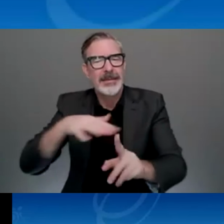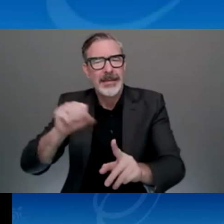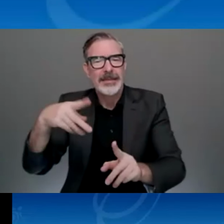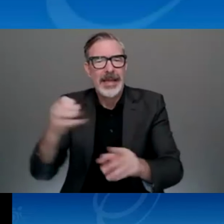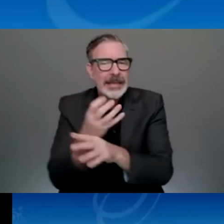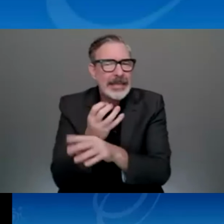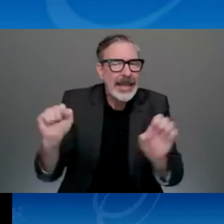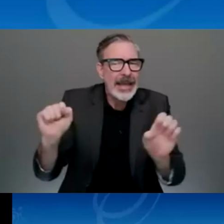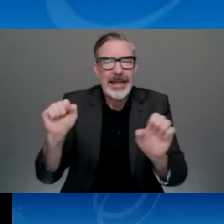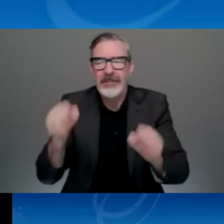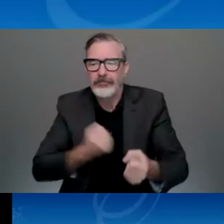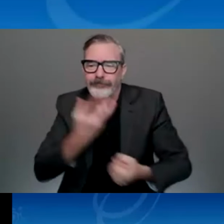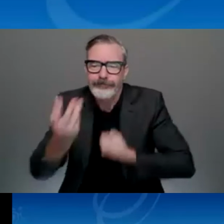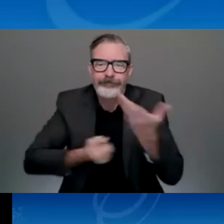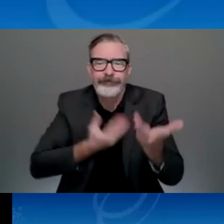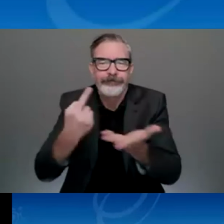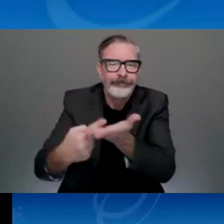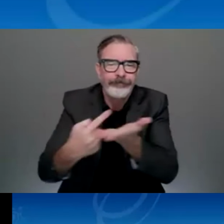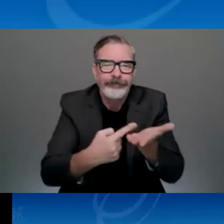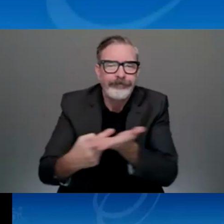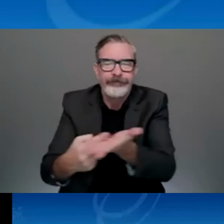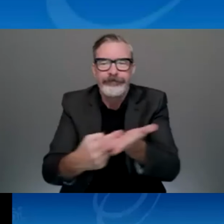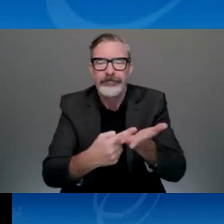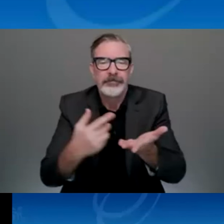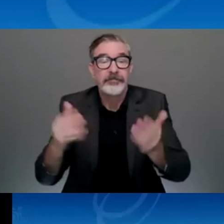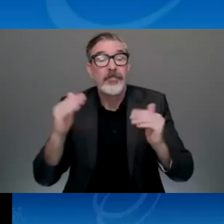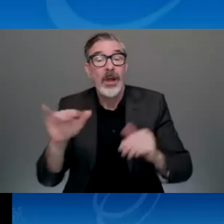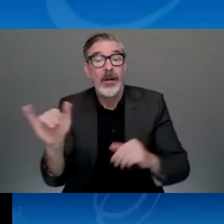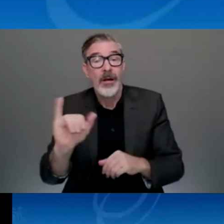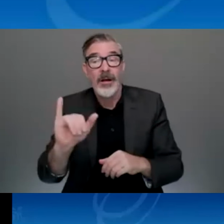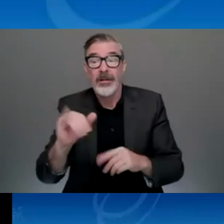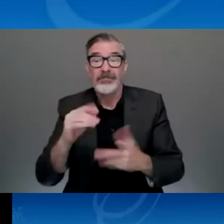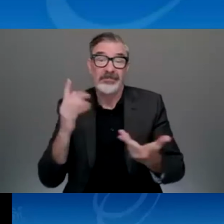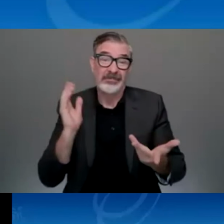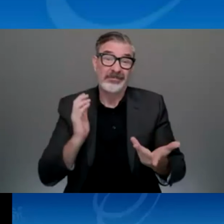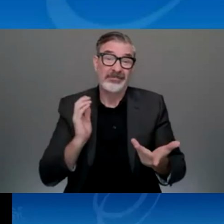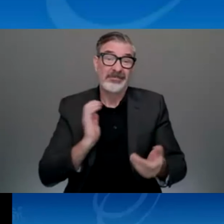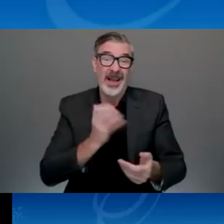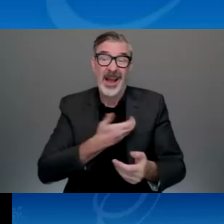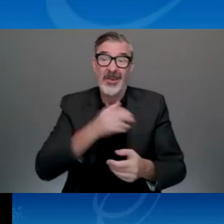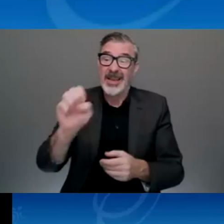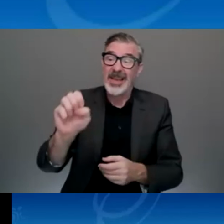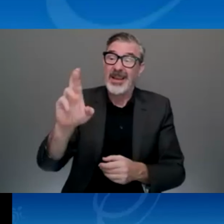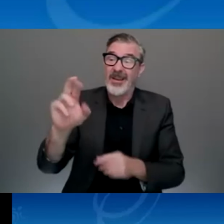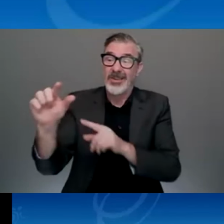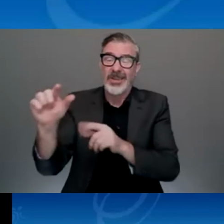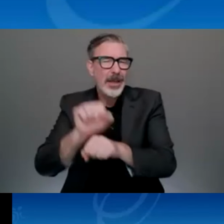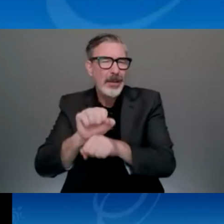The other thing that I think of a lot about internally in the workplace is the power of our ERGs, or employee resource groups, in educating,